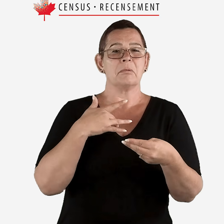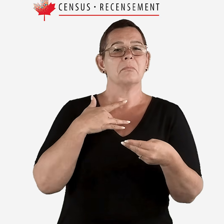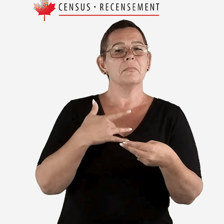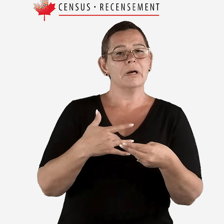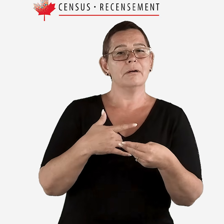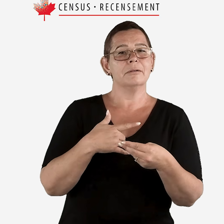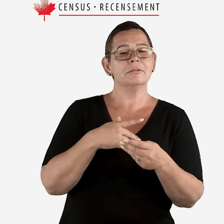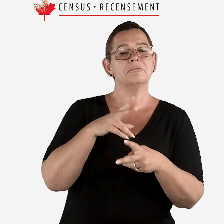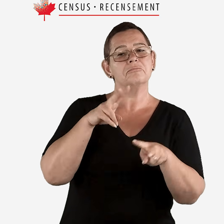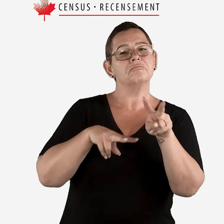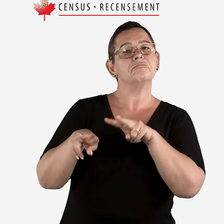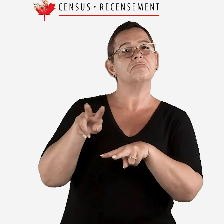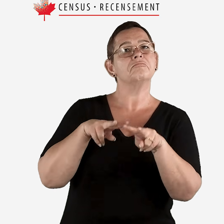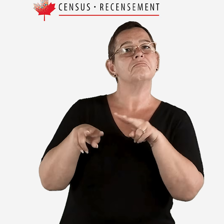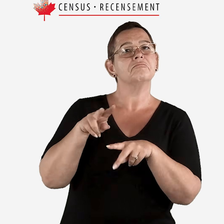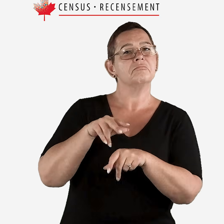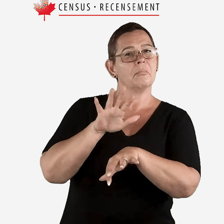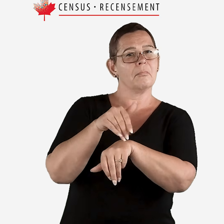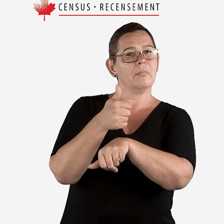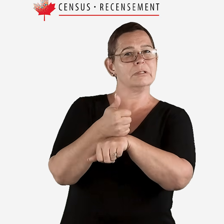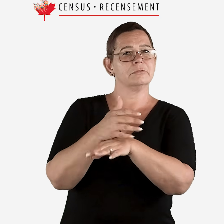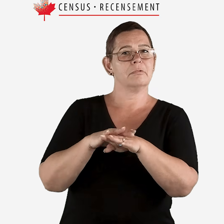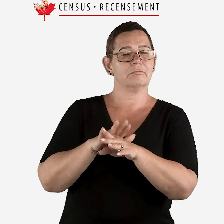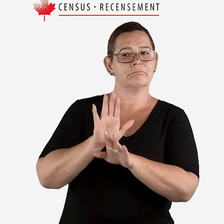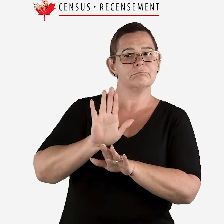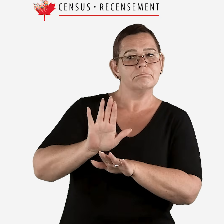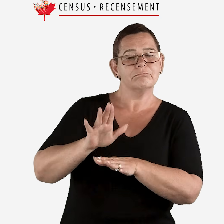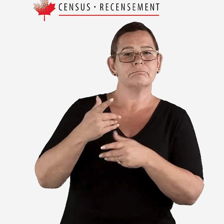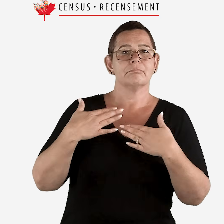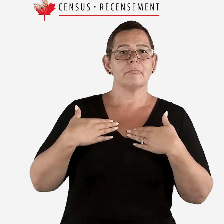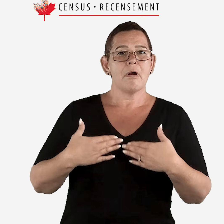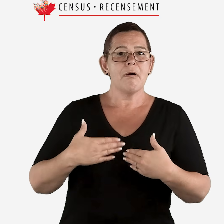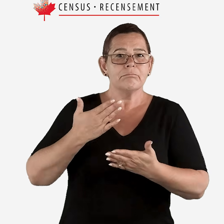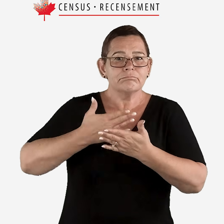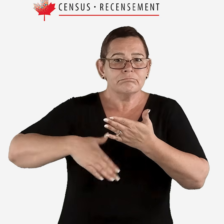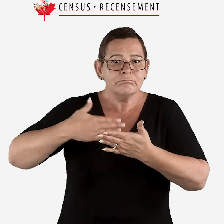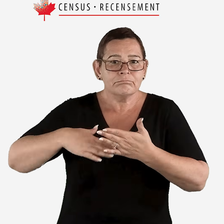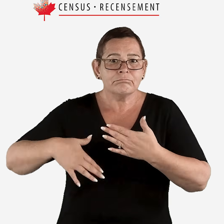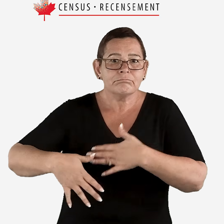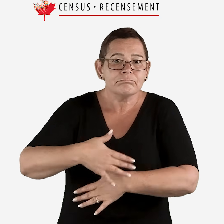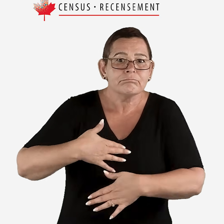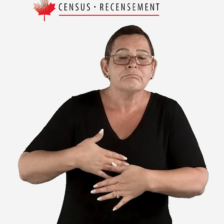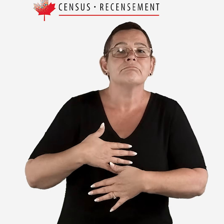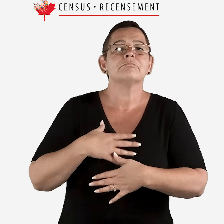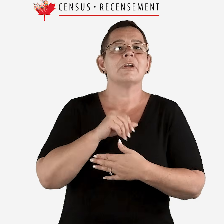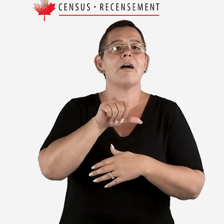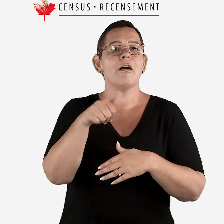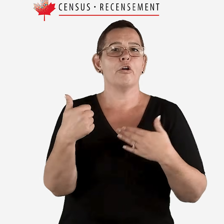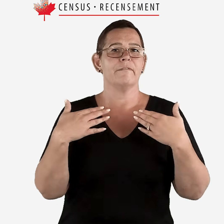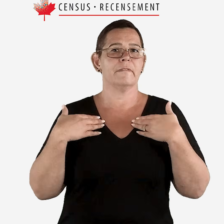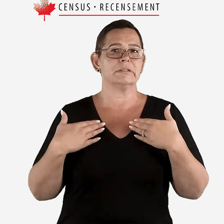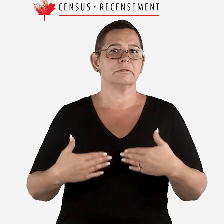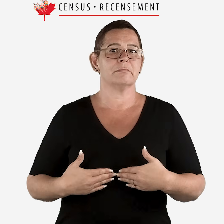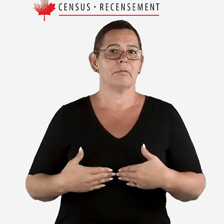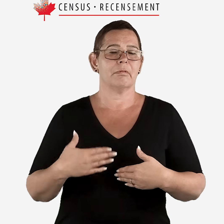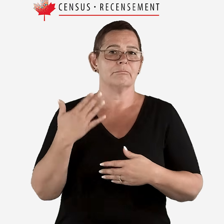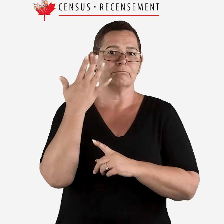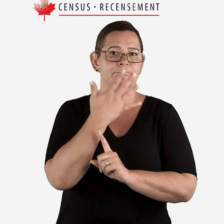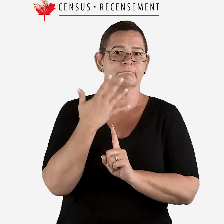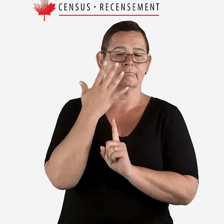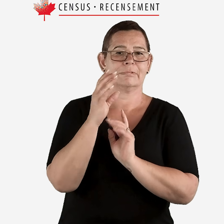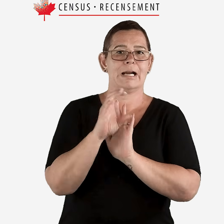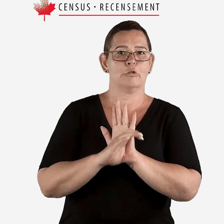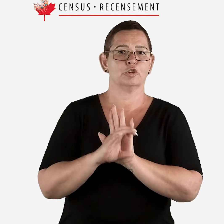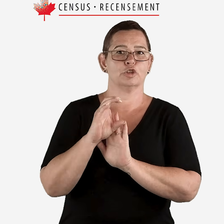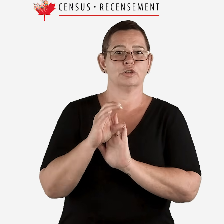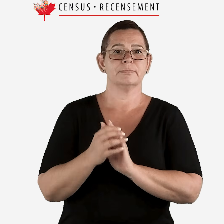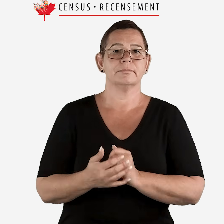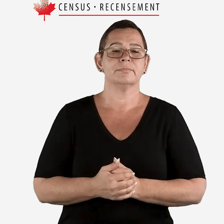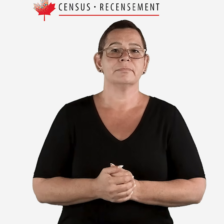It is typically observed based on a person’s reproductive system and other physical characteristics.